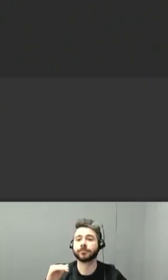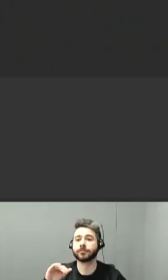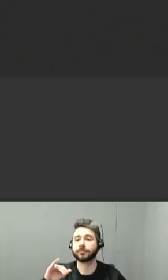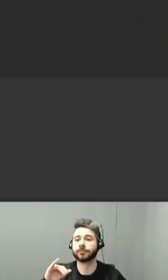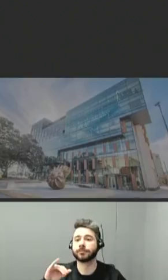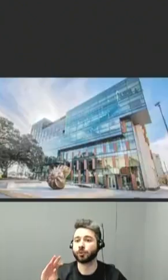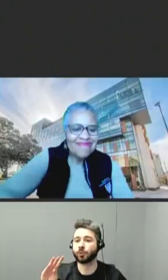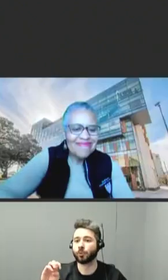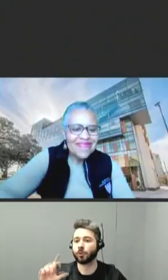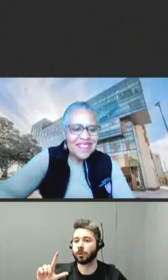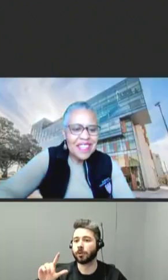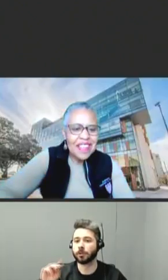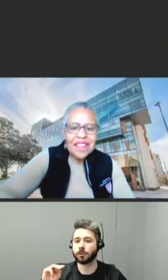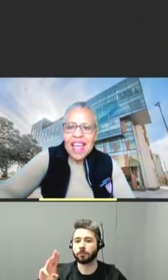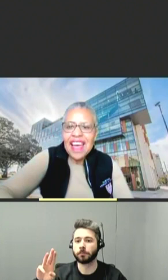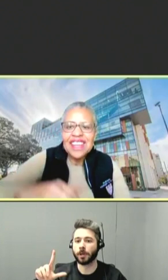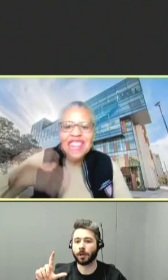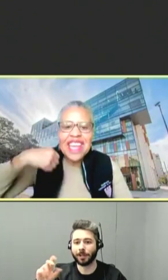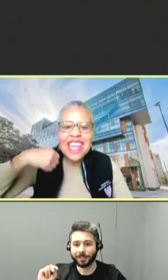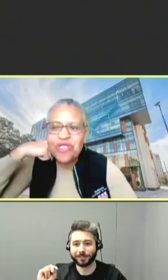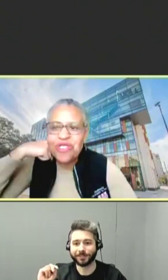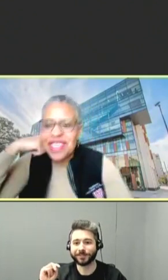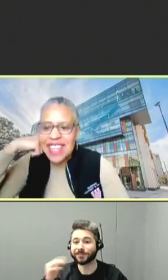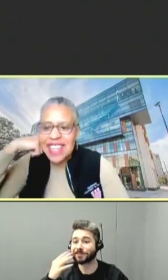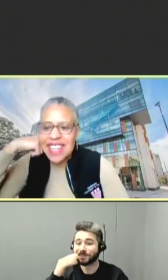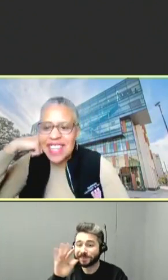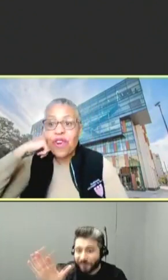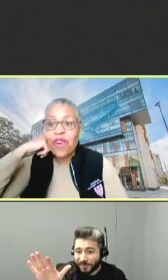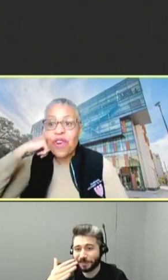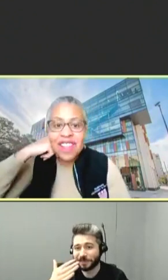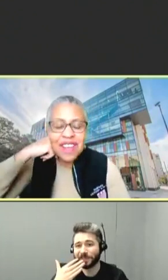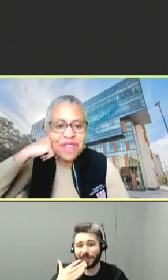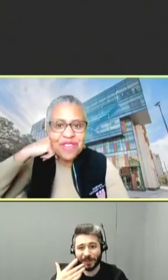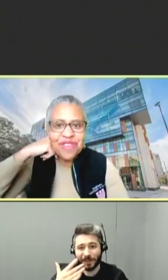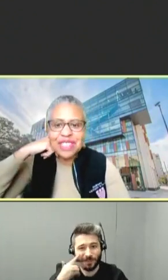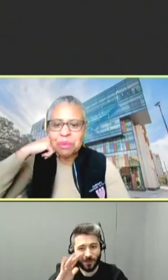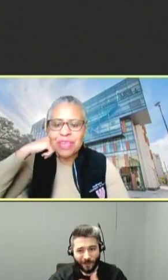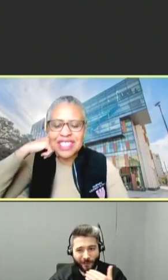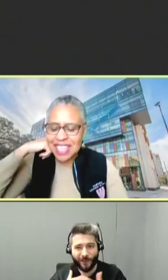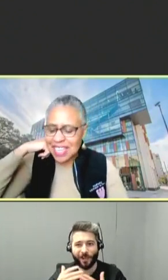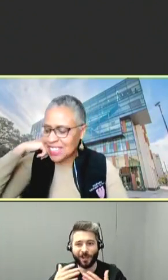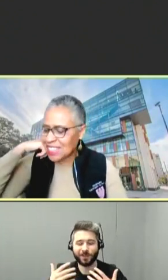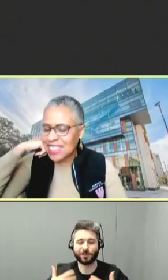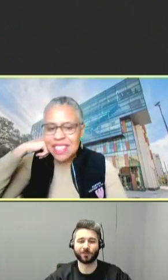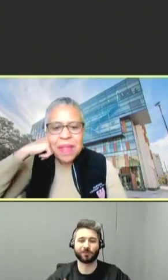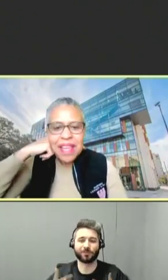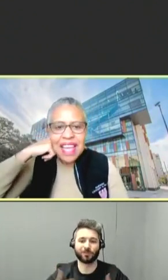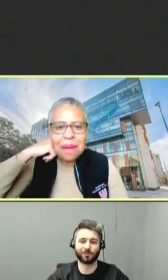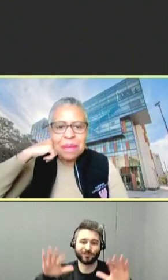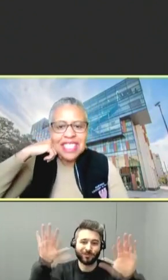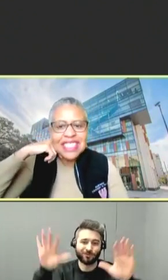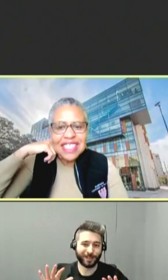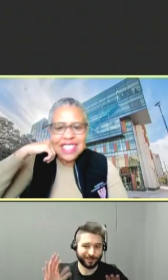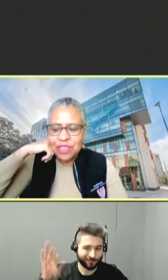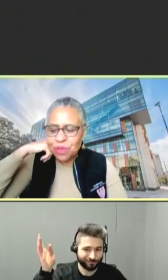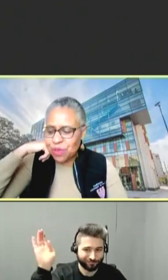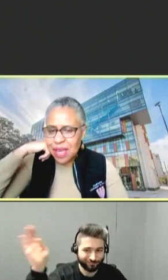Jewel Mullen: Good afternoon, and thank you for all of the rich presentations. Listening to them,